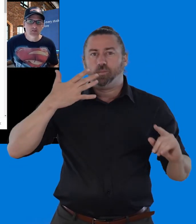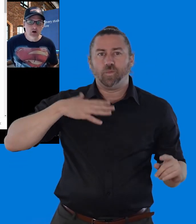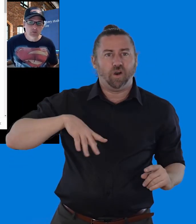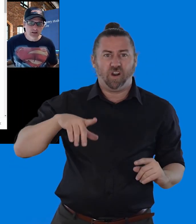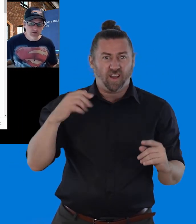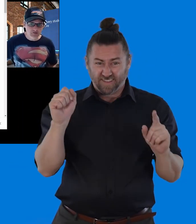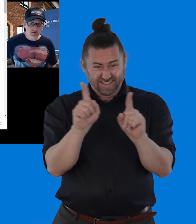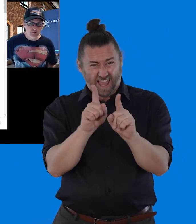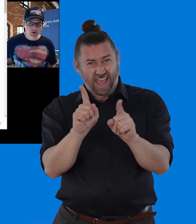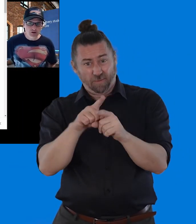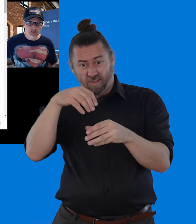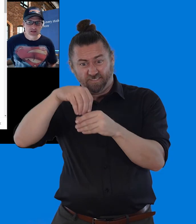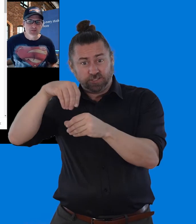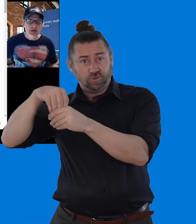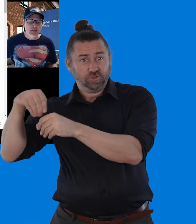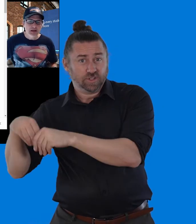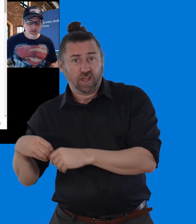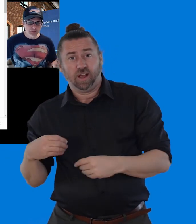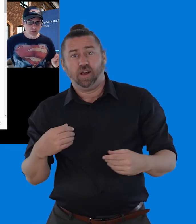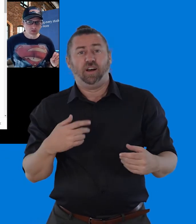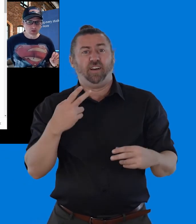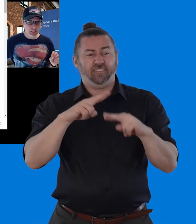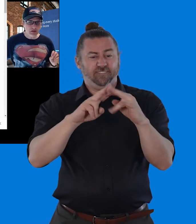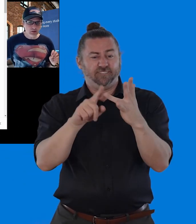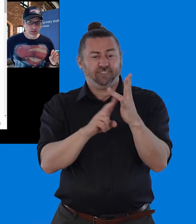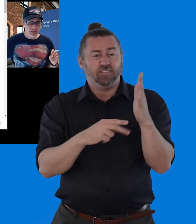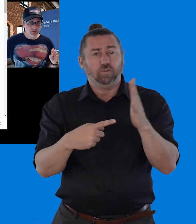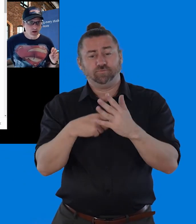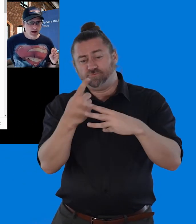I've got my three favourite fonts. The other thing that we've got here a little bit different.